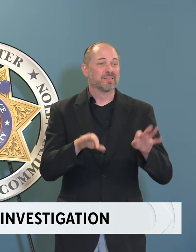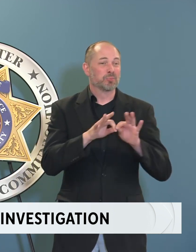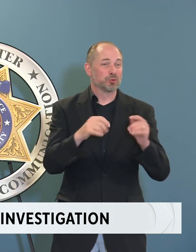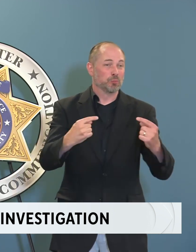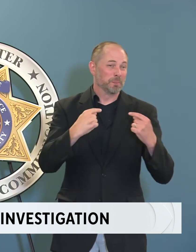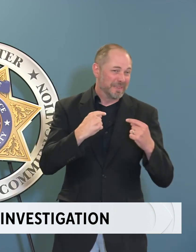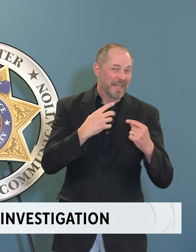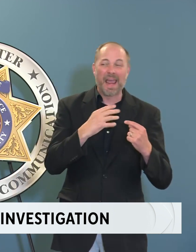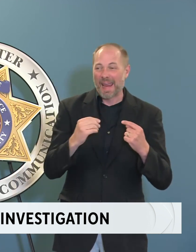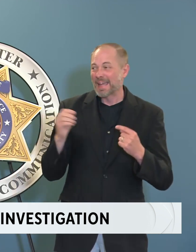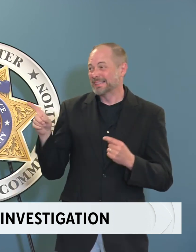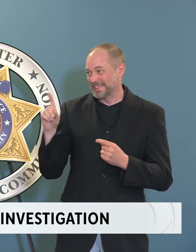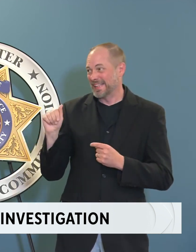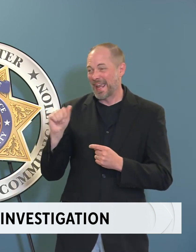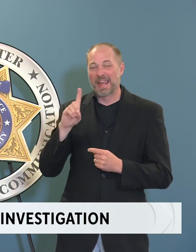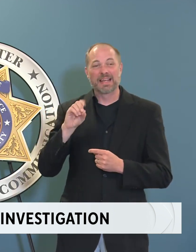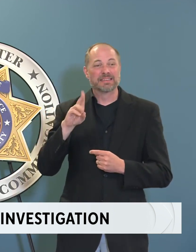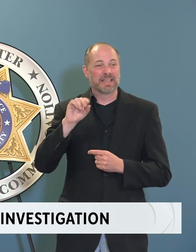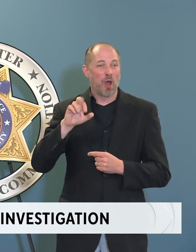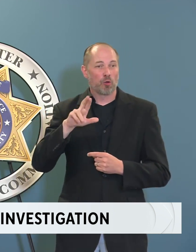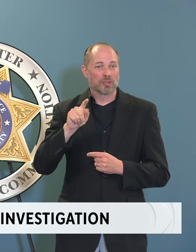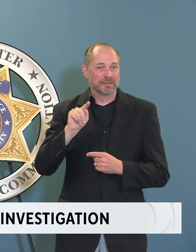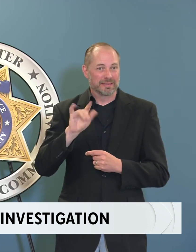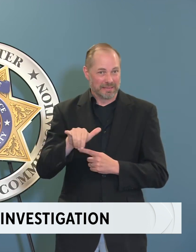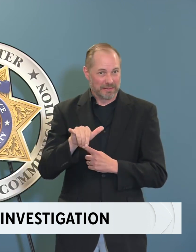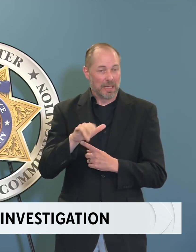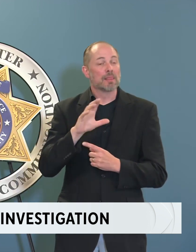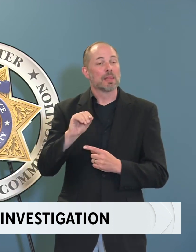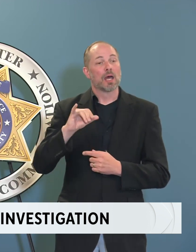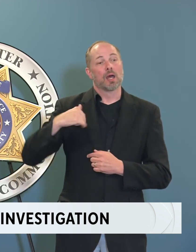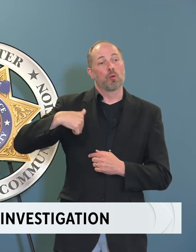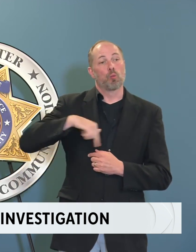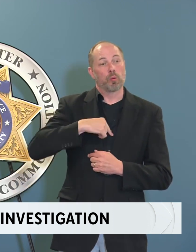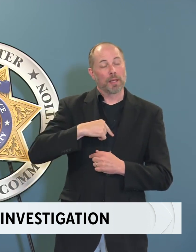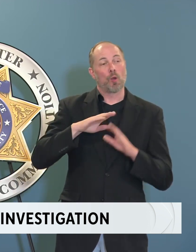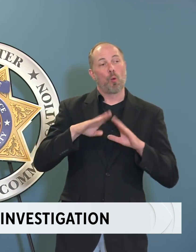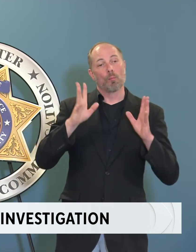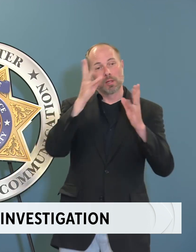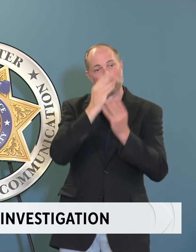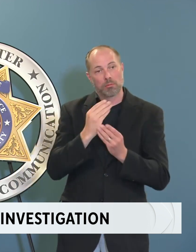BE SHARED WITH THE MEDIA AND THE COMMUNITY ON OUR WEBSITE.